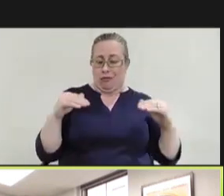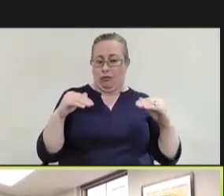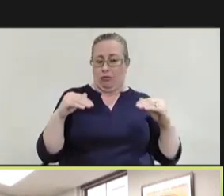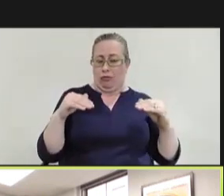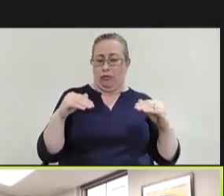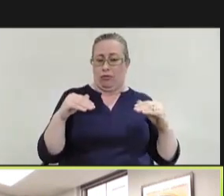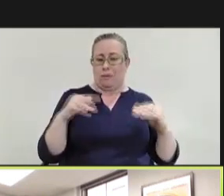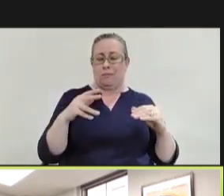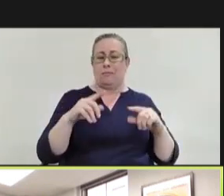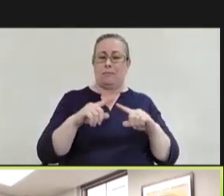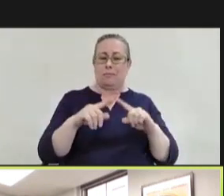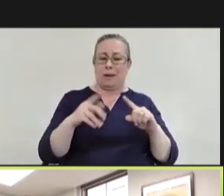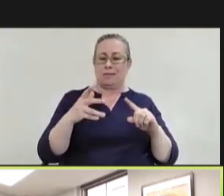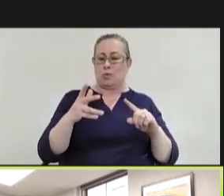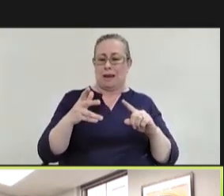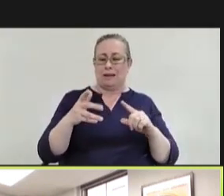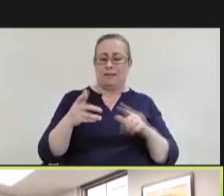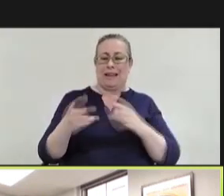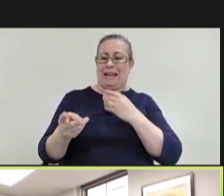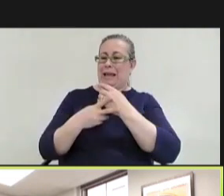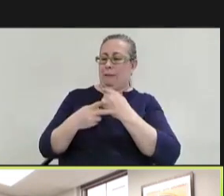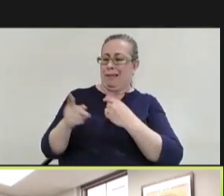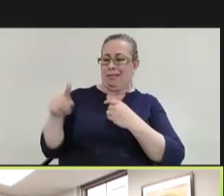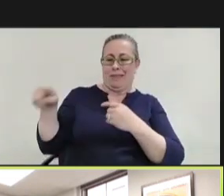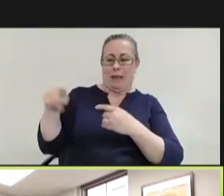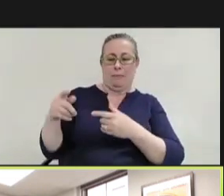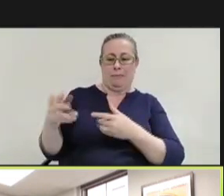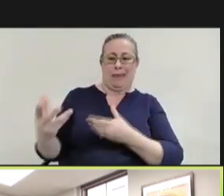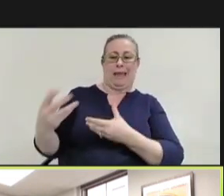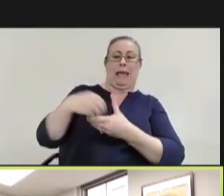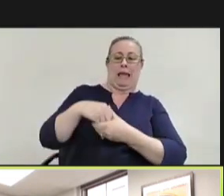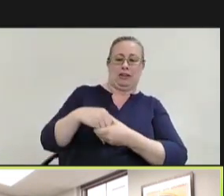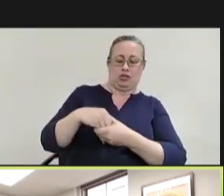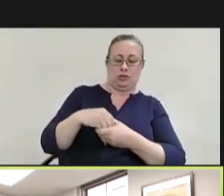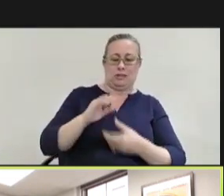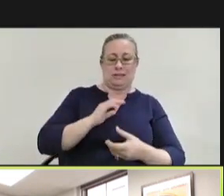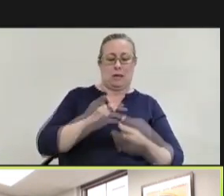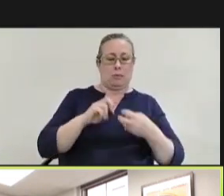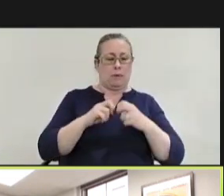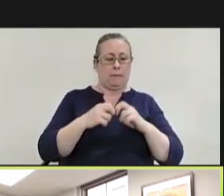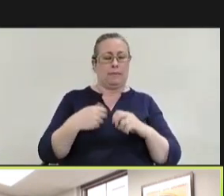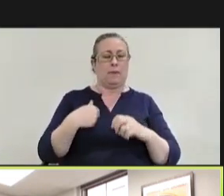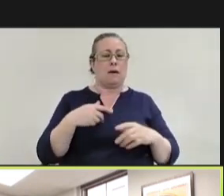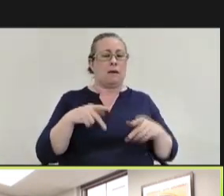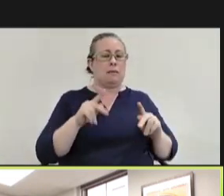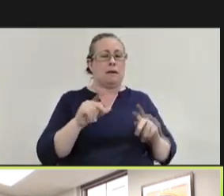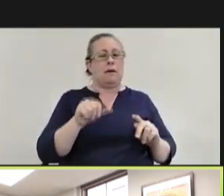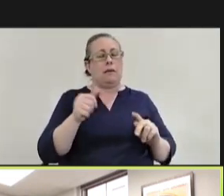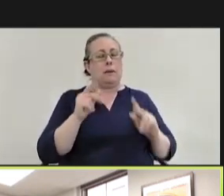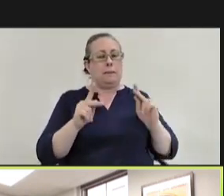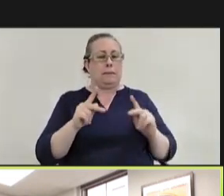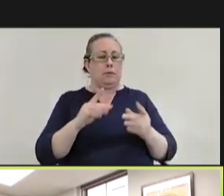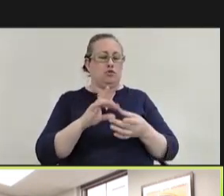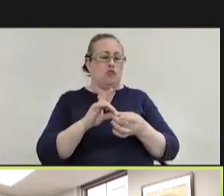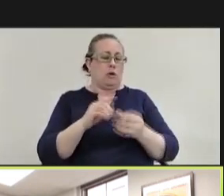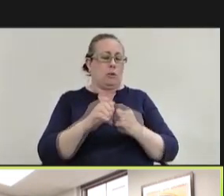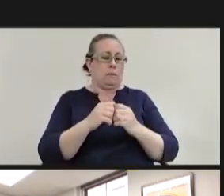of keep them engaged. I think is our problem. And I'll let other people talk to that end so.